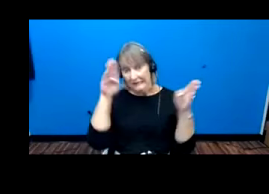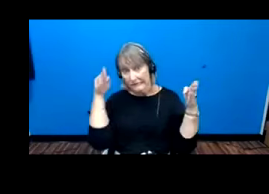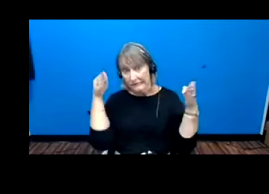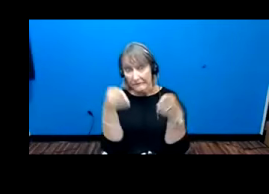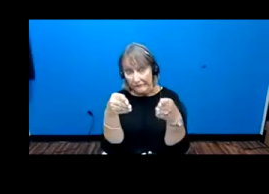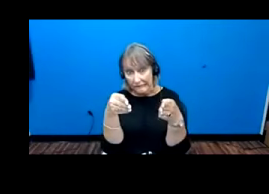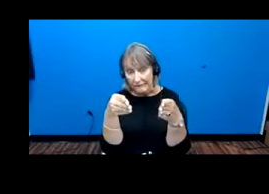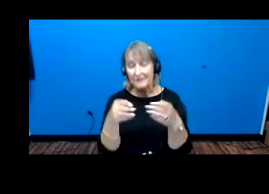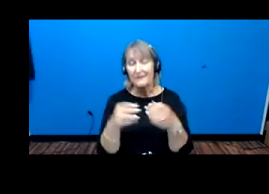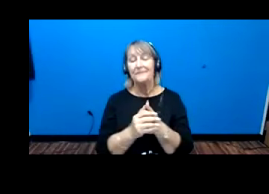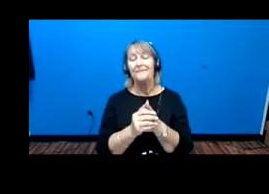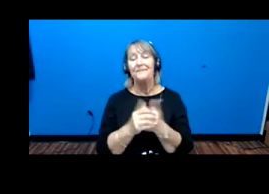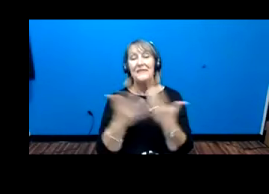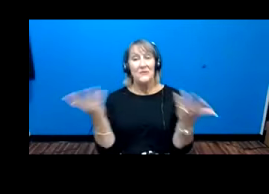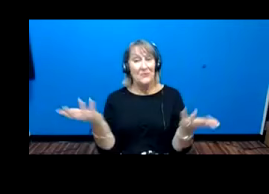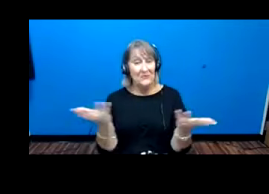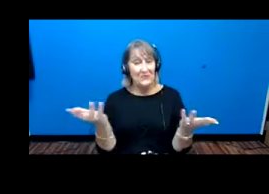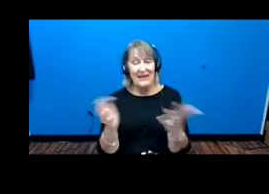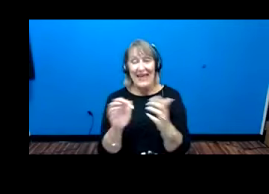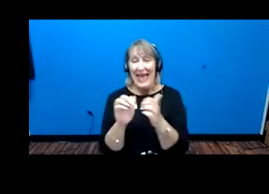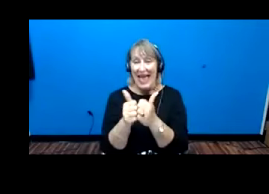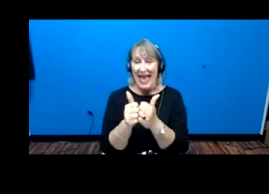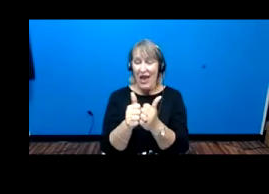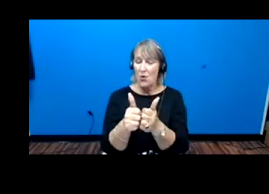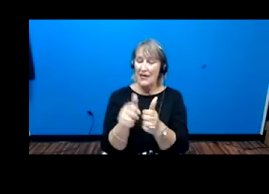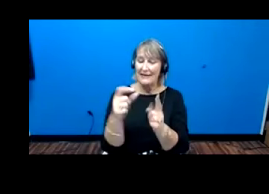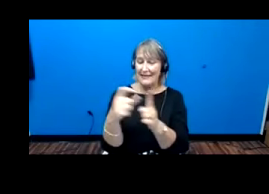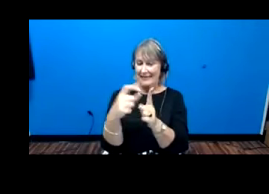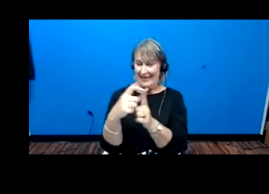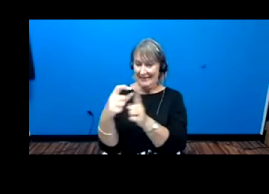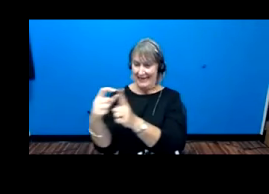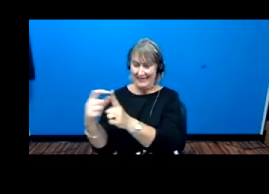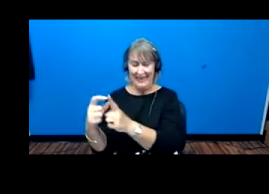and it's looking at how do we simplify text? There's misunderstandings that can happen